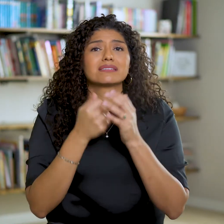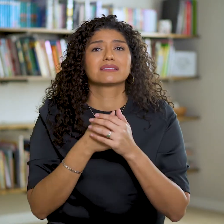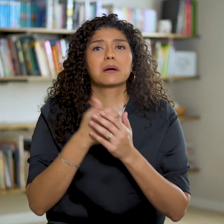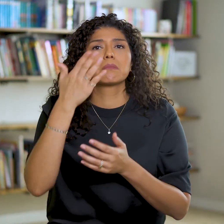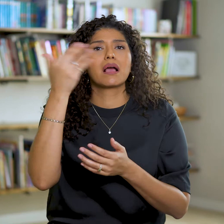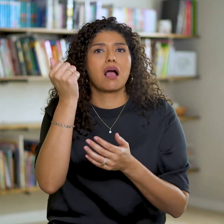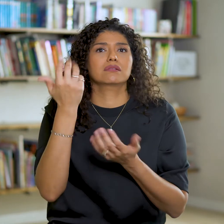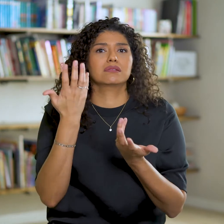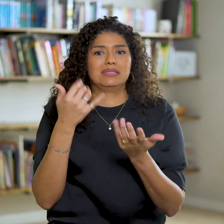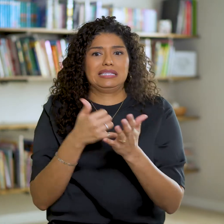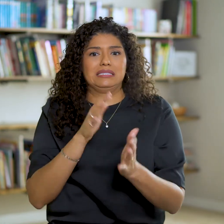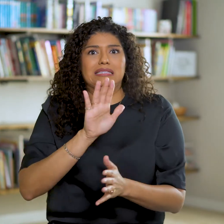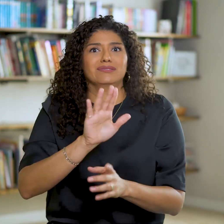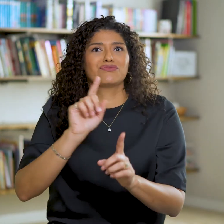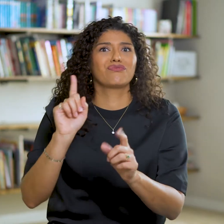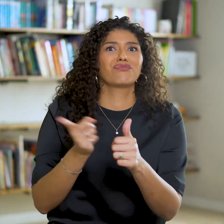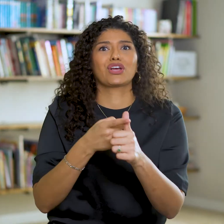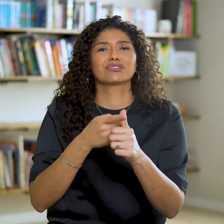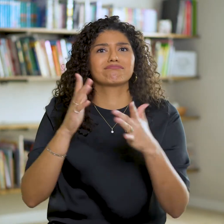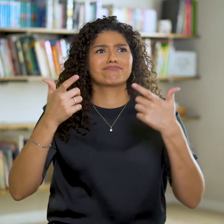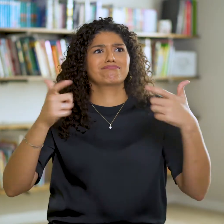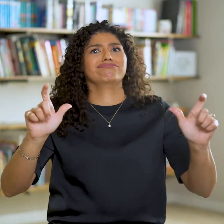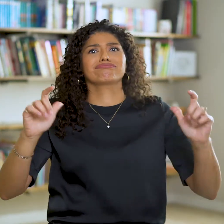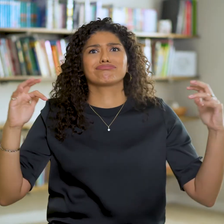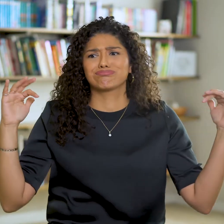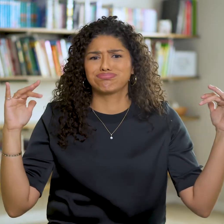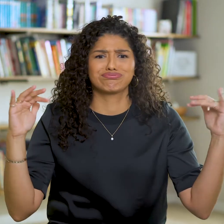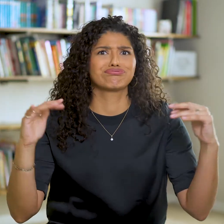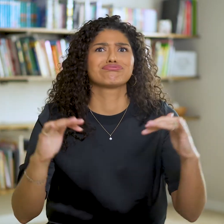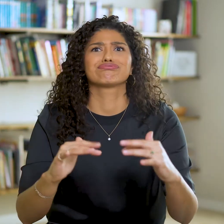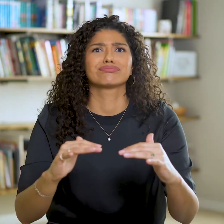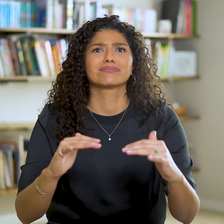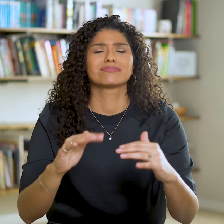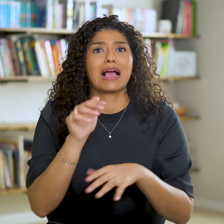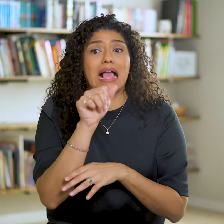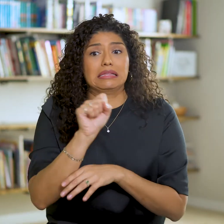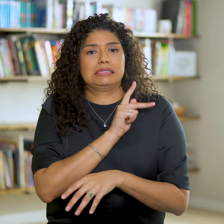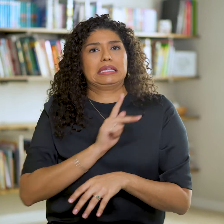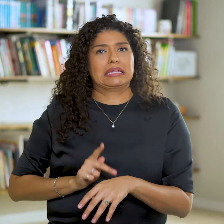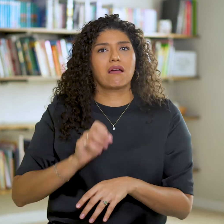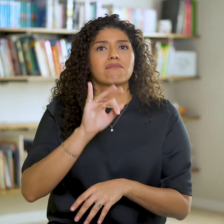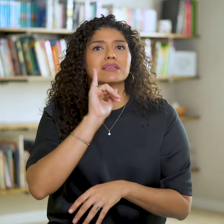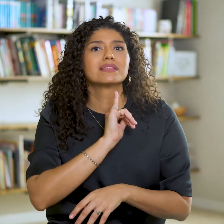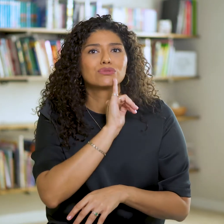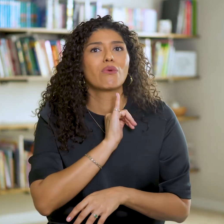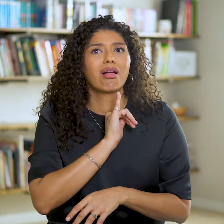because it’s his first big gathering as king of Israel